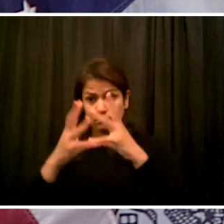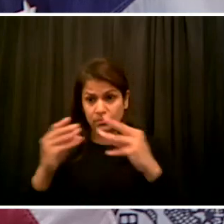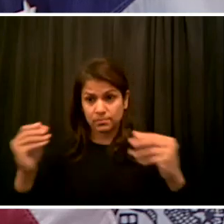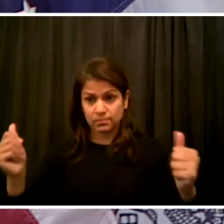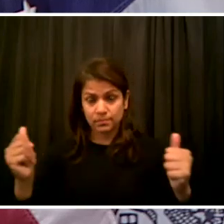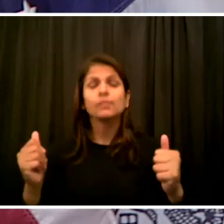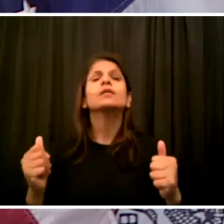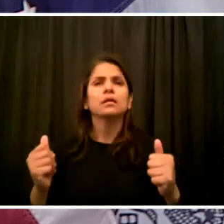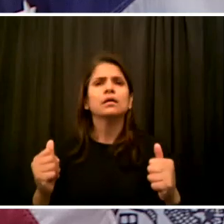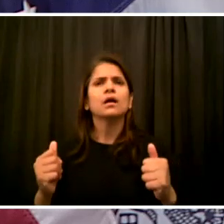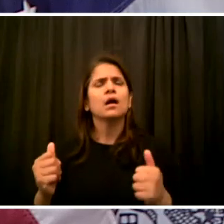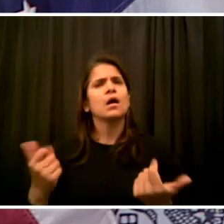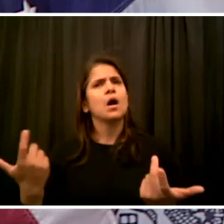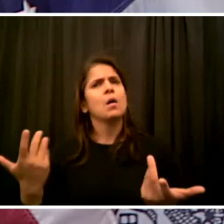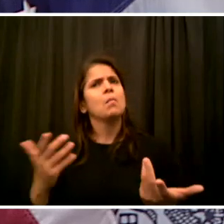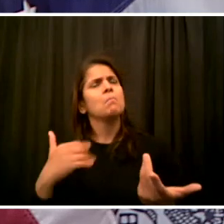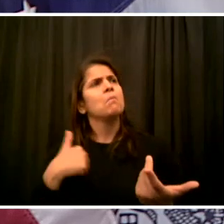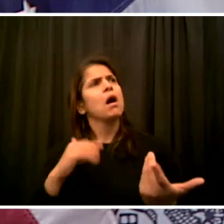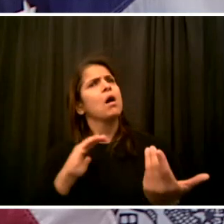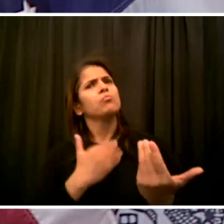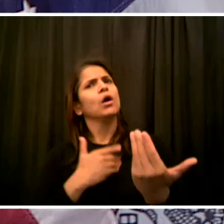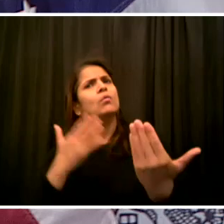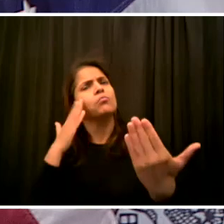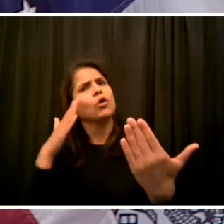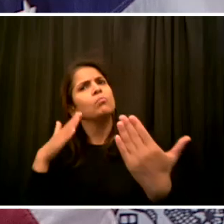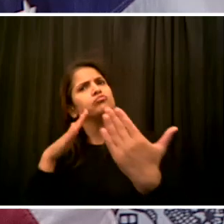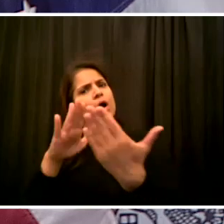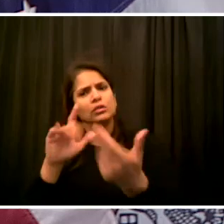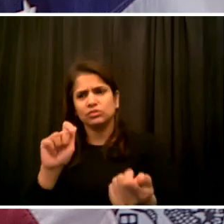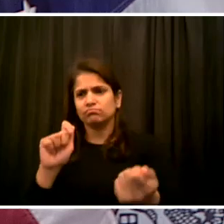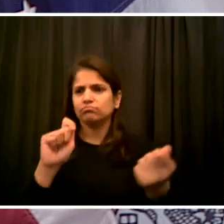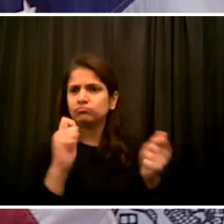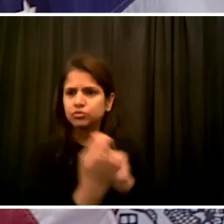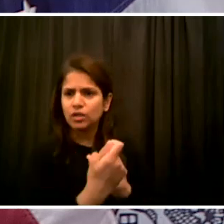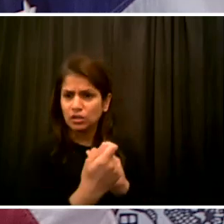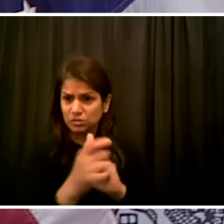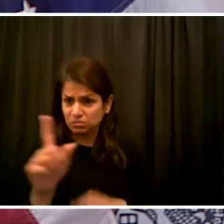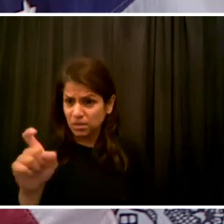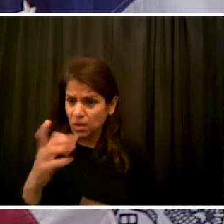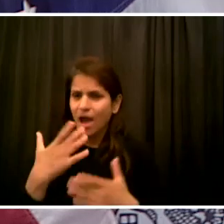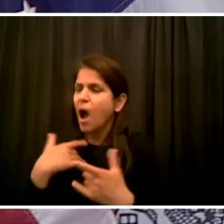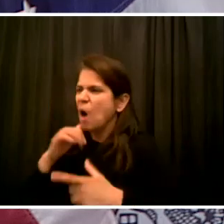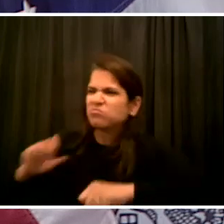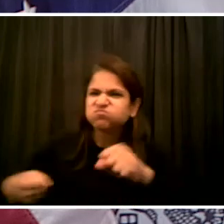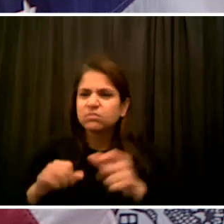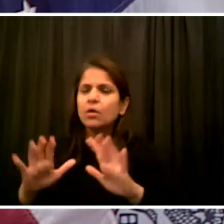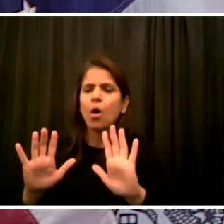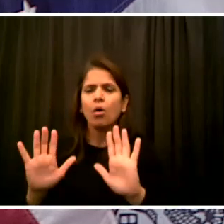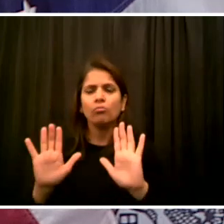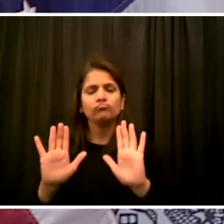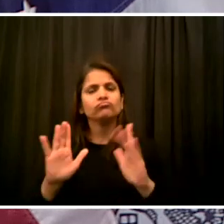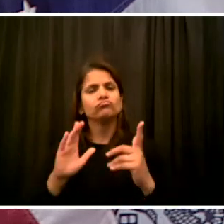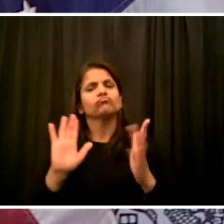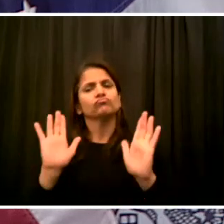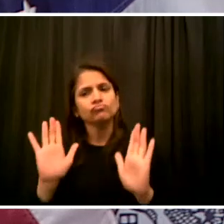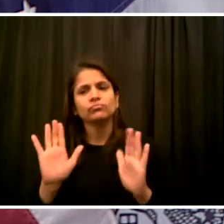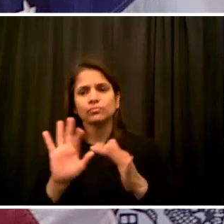WE'LL HAVE TO BE VERY RESPONSIVE AND FLUID IN RTEMS OF OUR WORKFORCE BEING ABLETO ADAPT. WHETH IERT'S